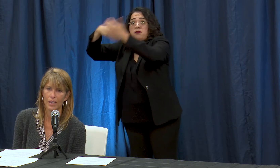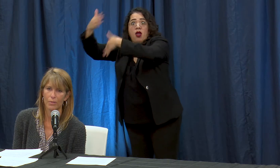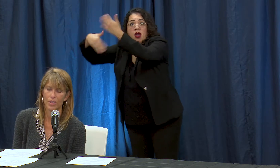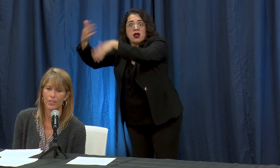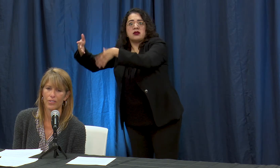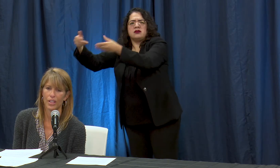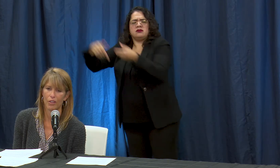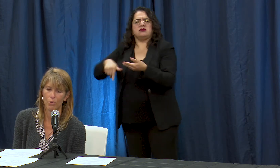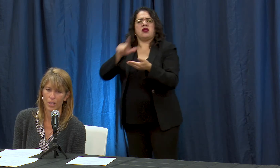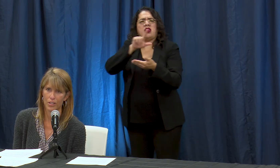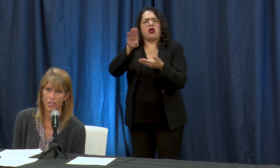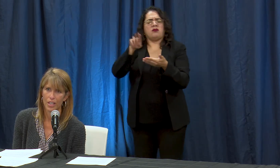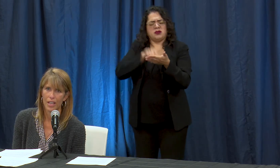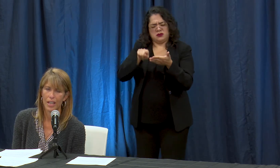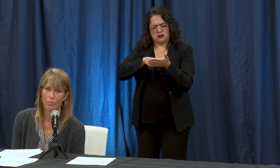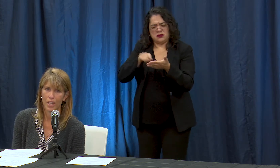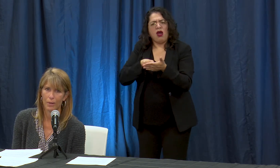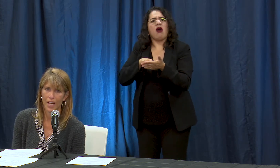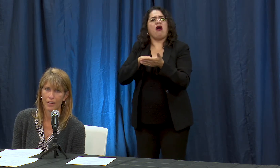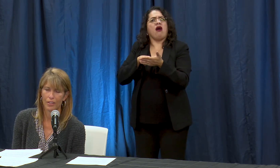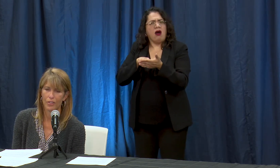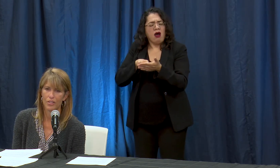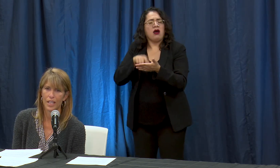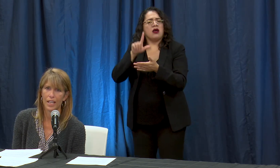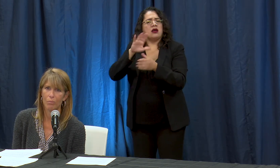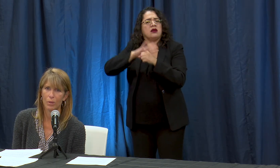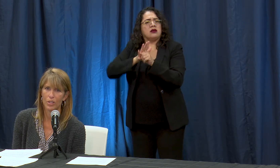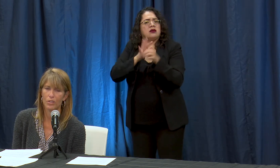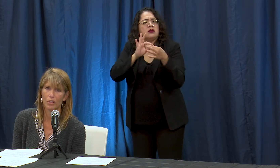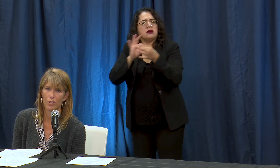within the City of Long Beach being able to access those data but we do know that